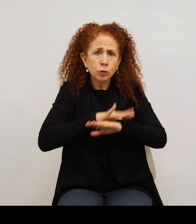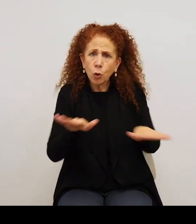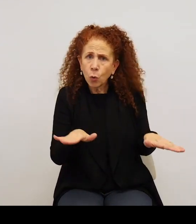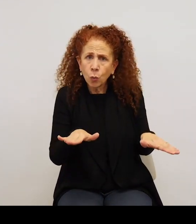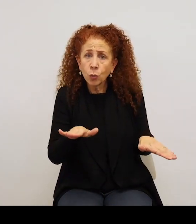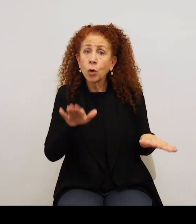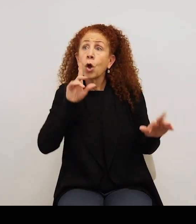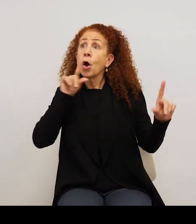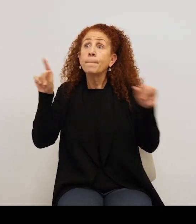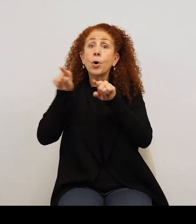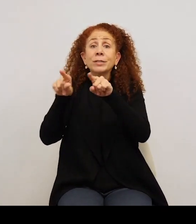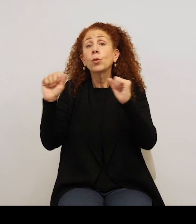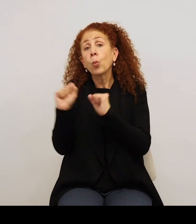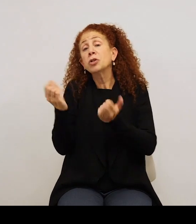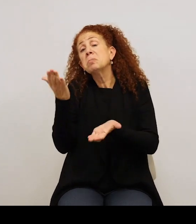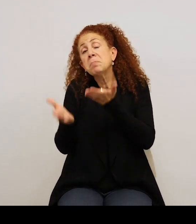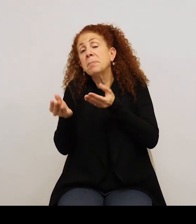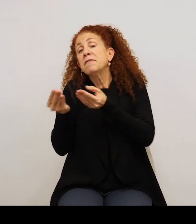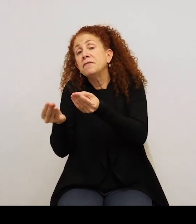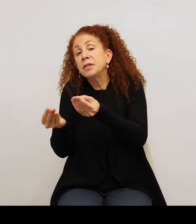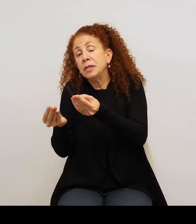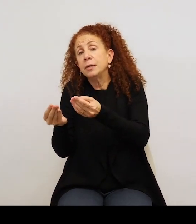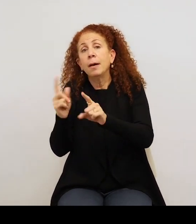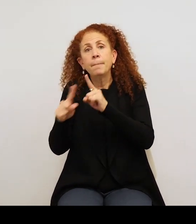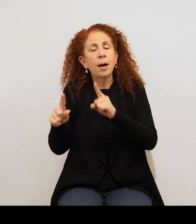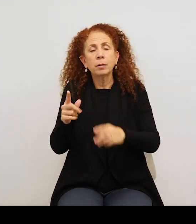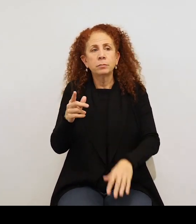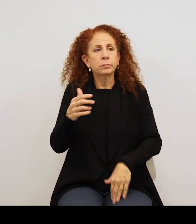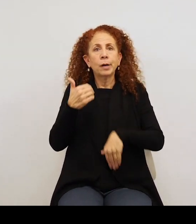birds in the winter, maybe, but don't throw bread